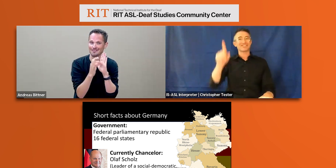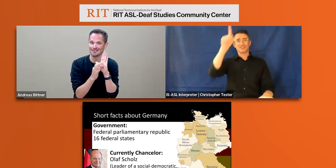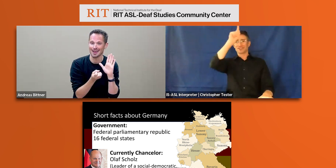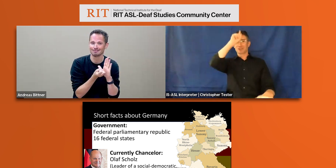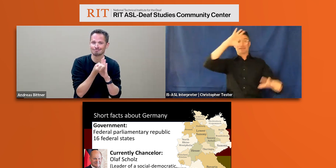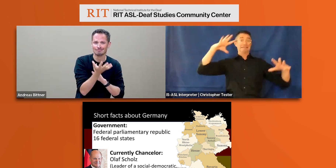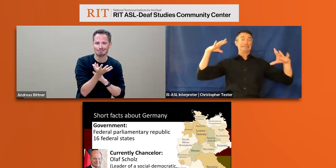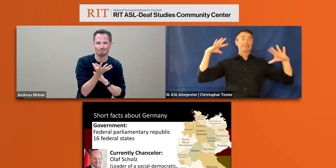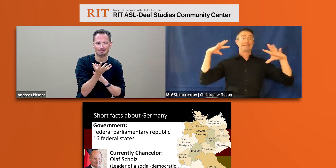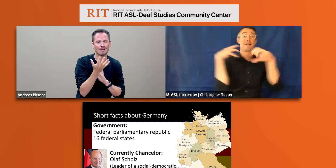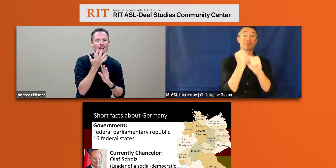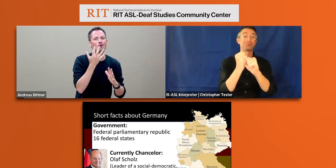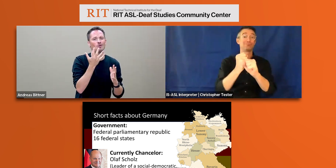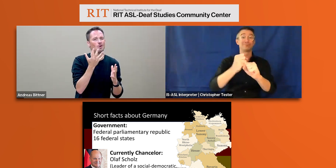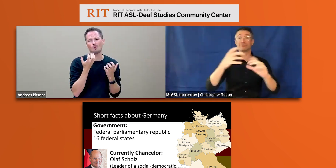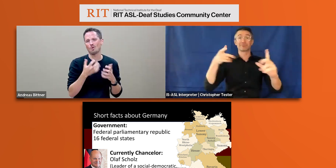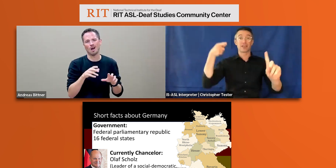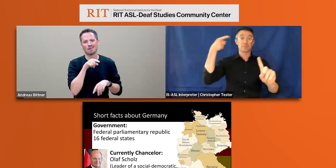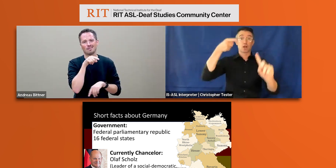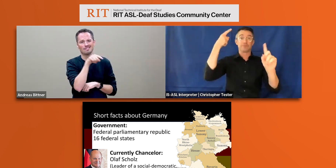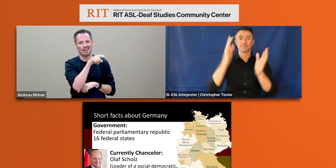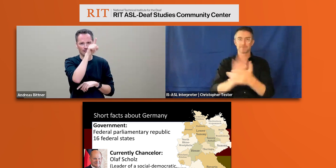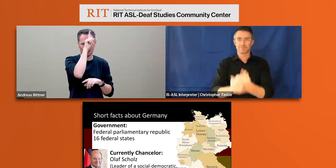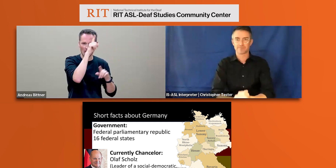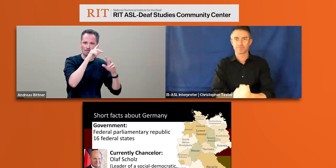And so, finally, we have Olaf.